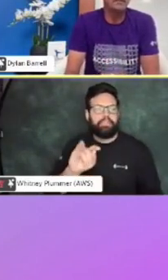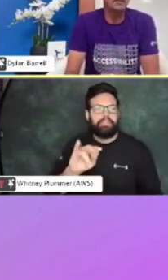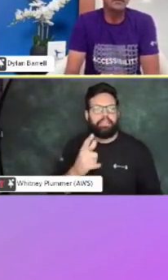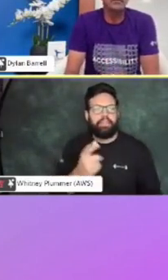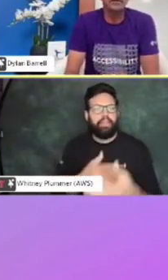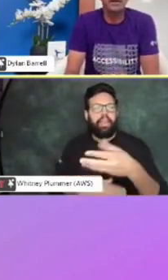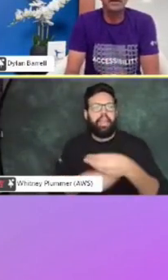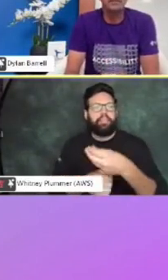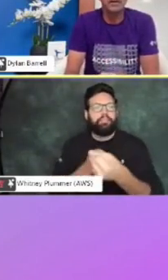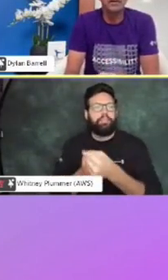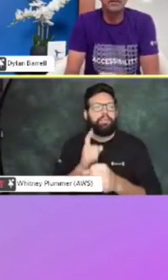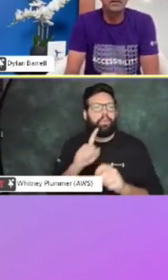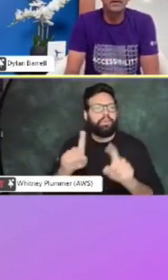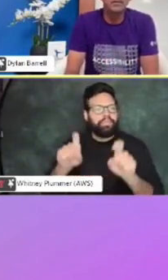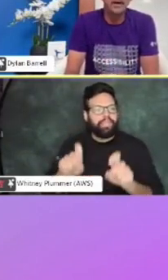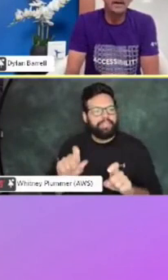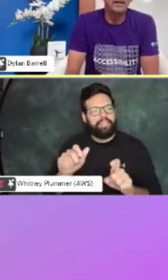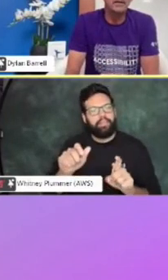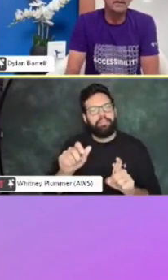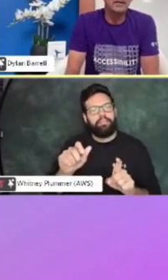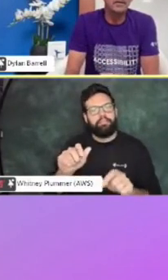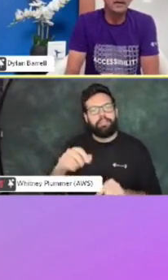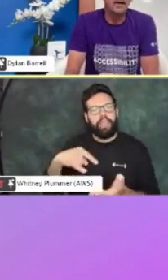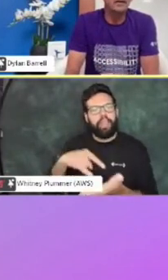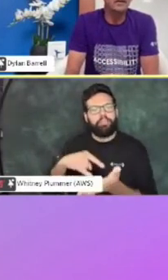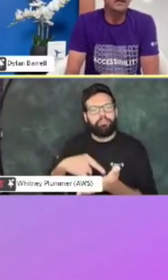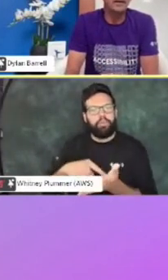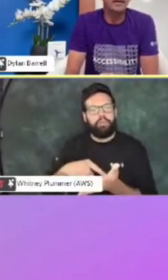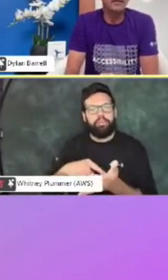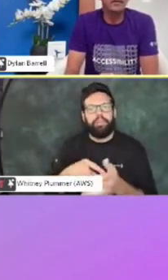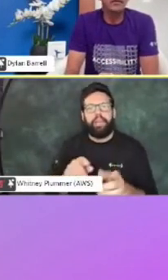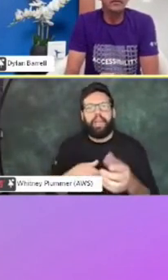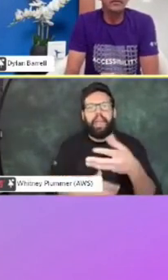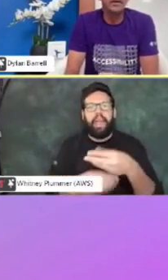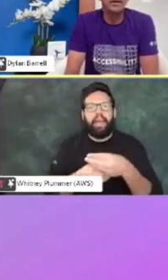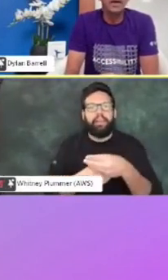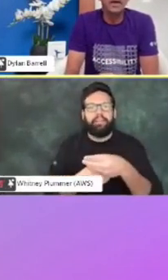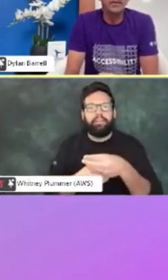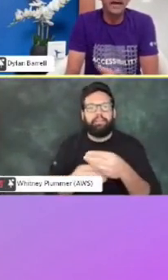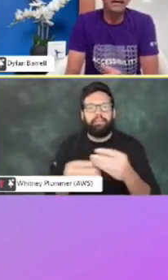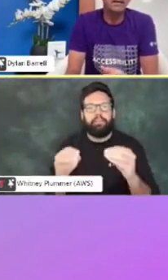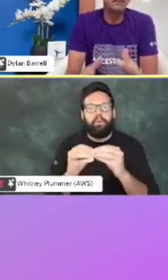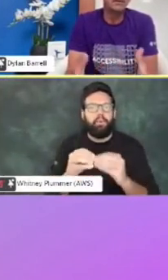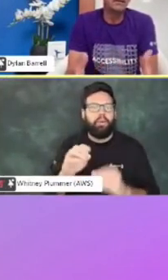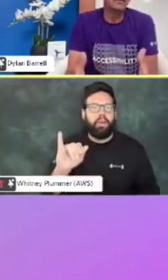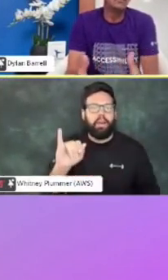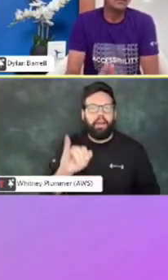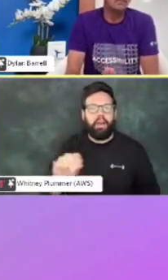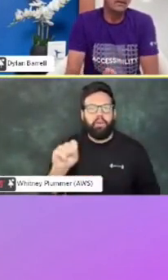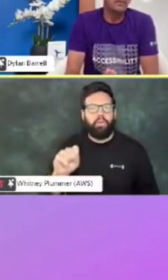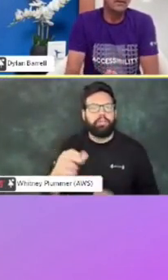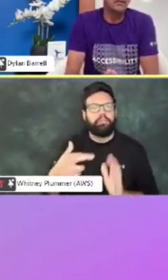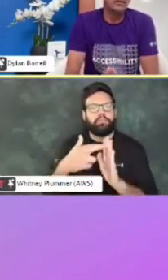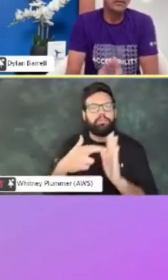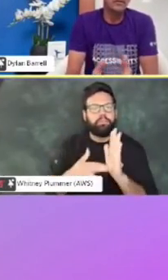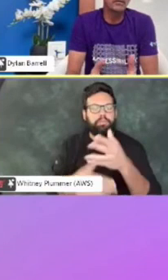built with Jetpack Compose, we added additional iOS and Android rules, we added the ability to do experimental rules.